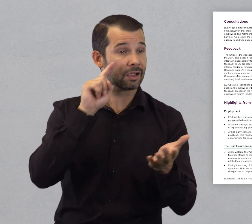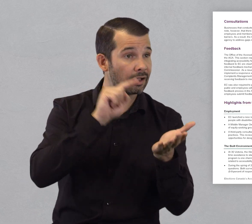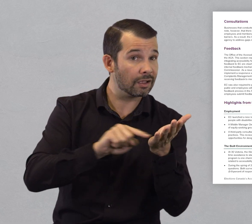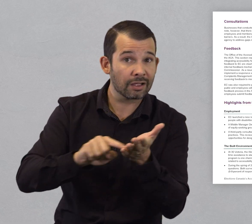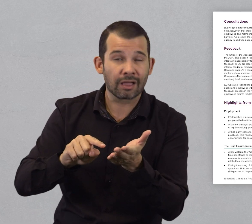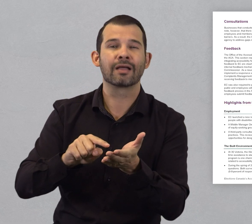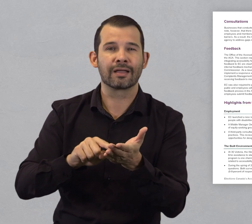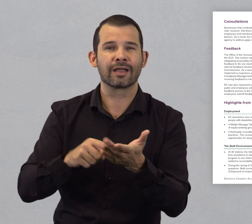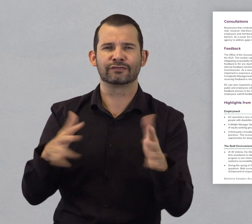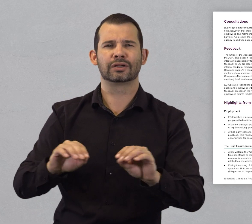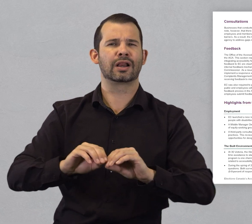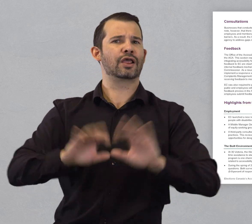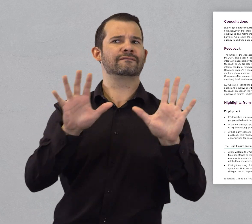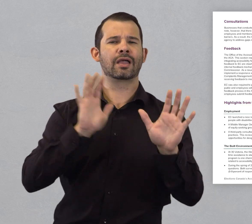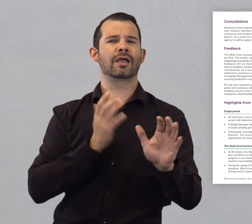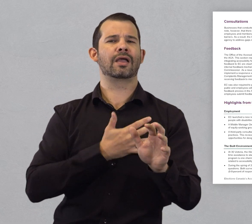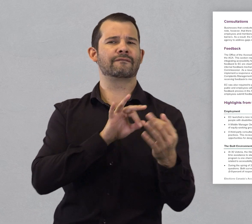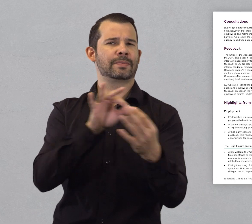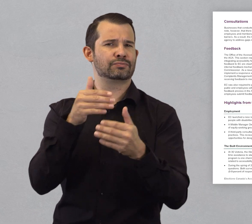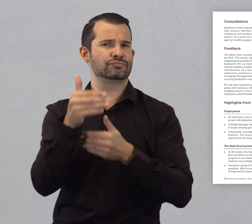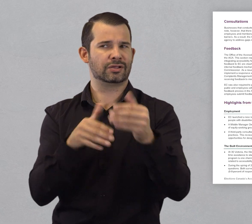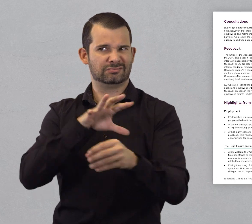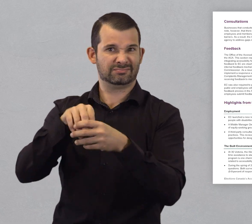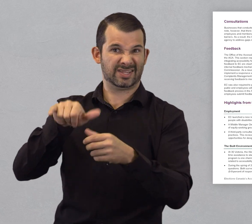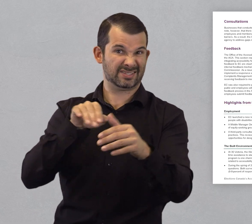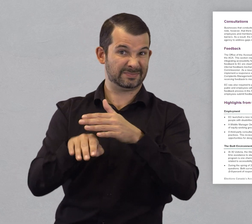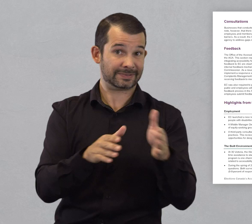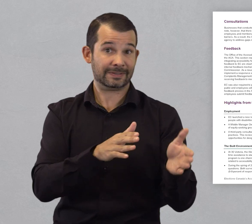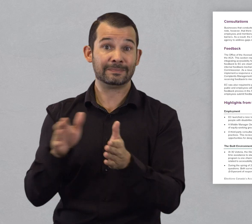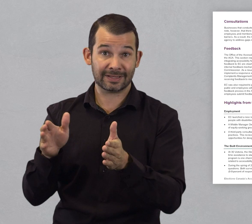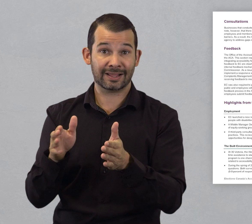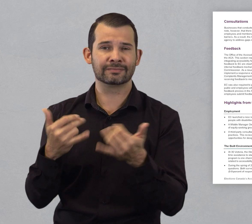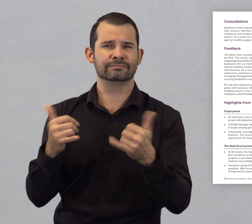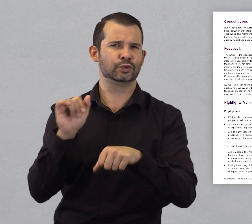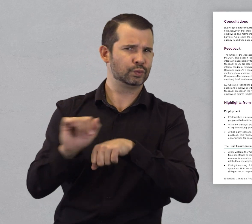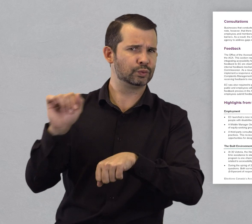we have clarified our feedback process in the Accessibility Plan, and work has begun